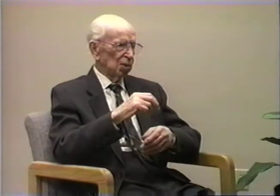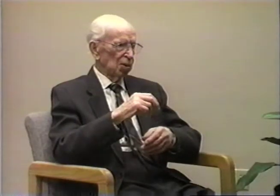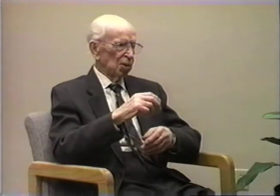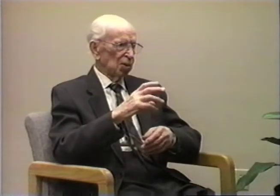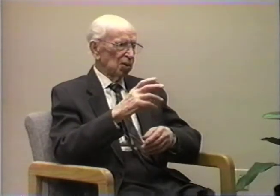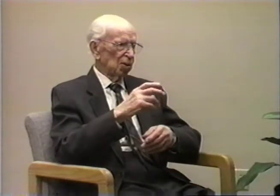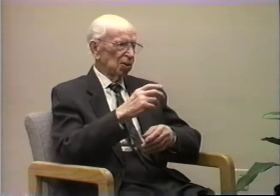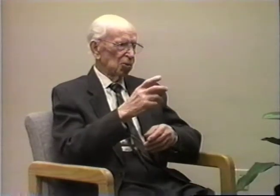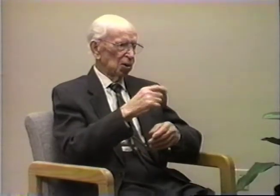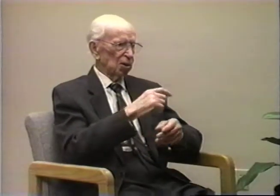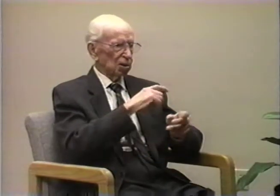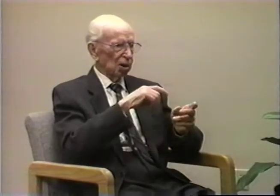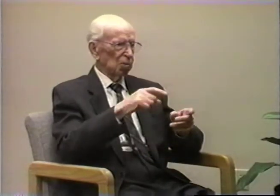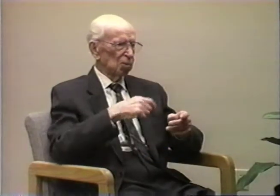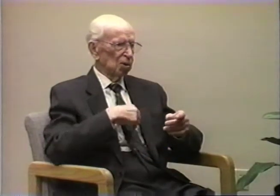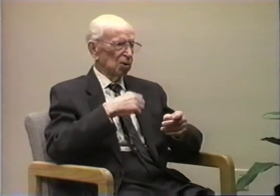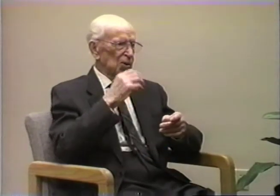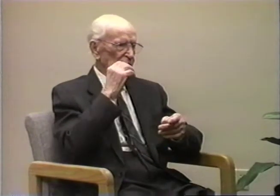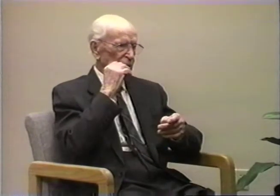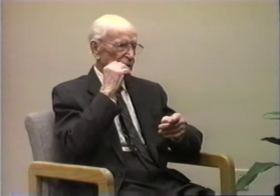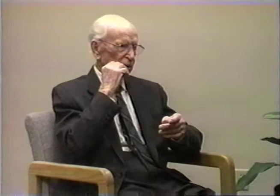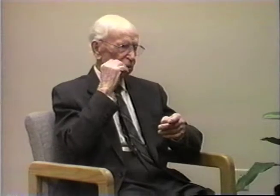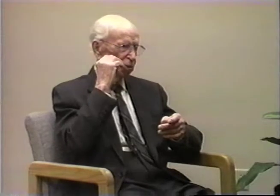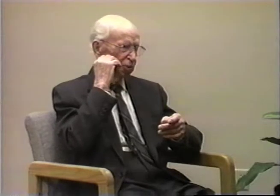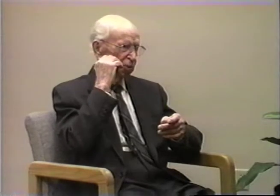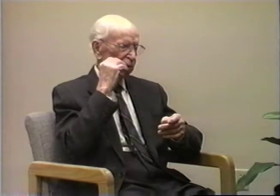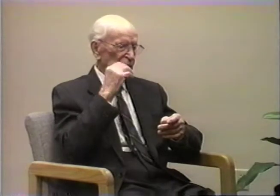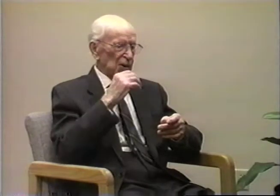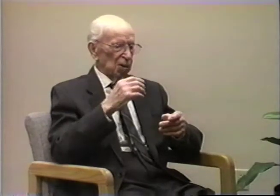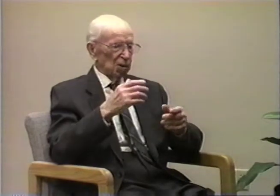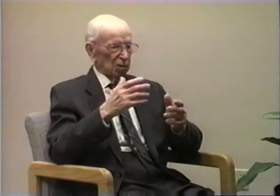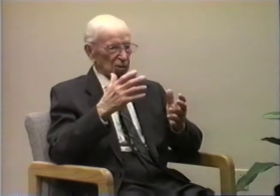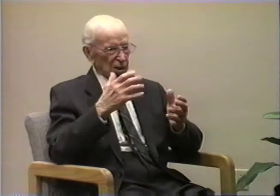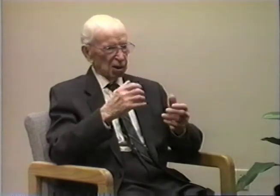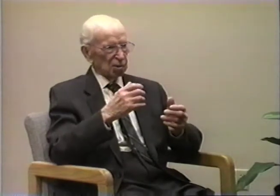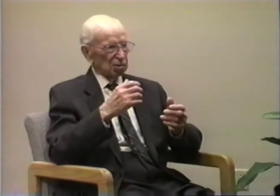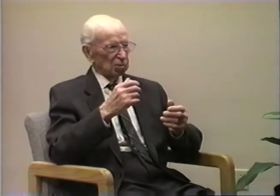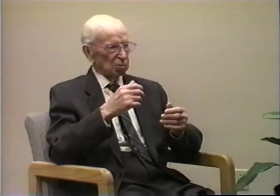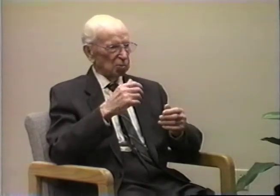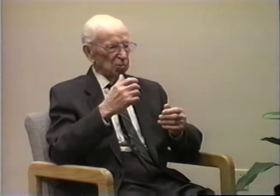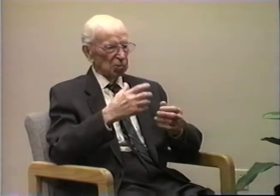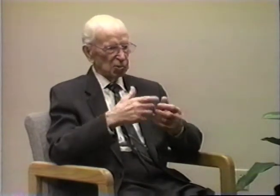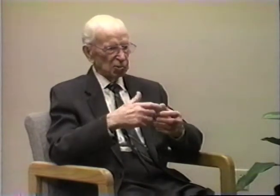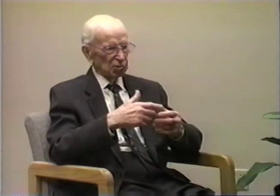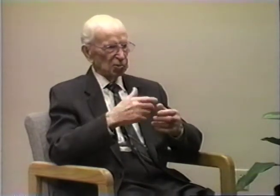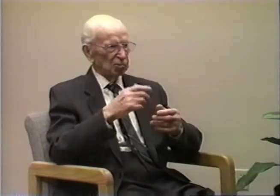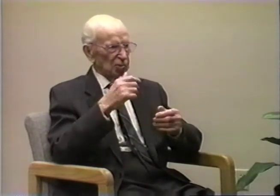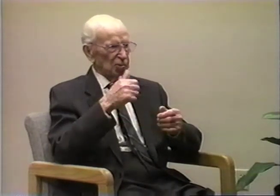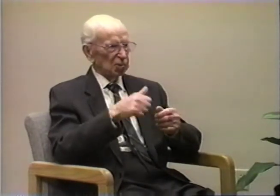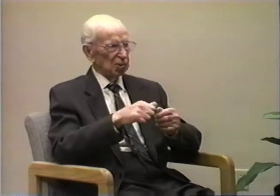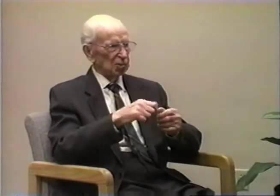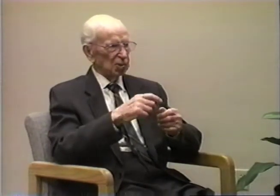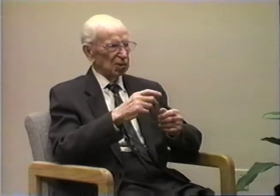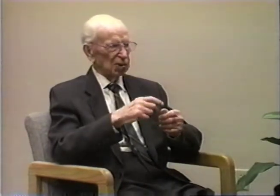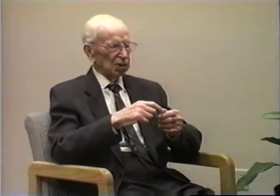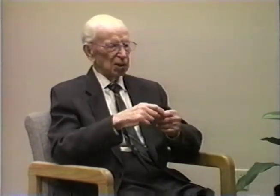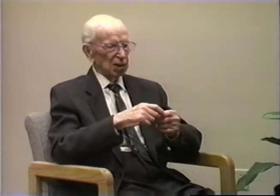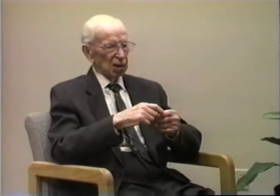Yes, I was thinking about giving it to the museum at the Minnesota State Academy for the Deaf